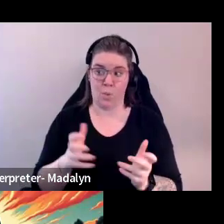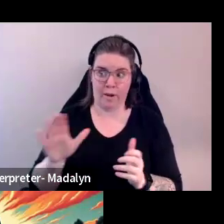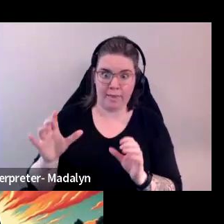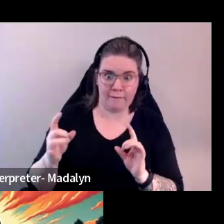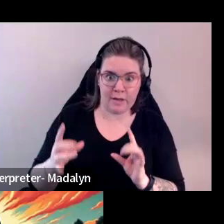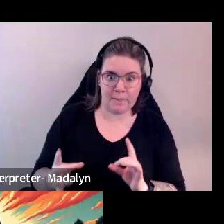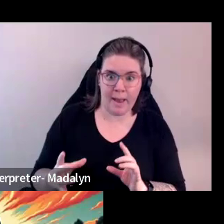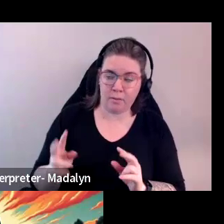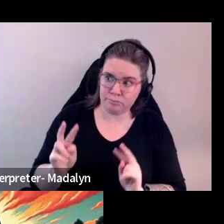Brooke Wilson (she/her): And I think